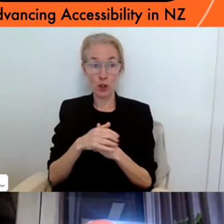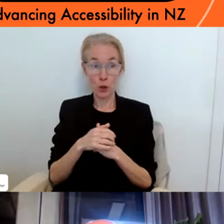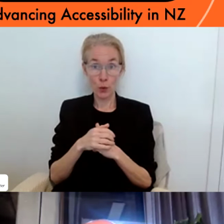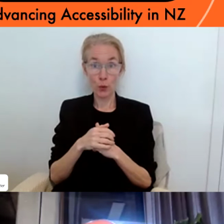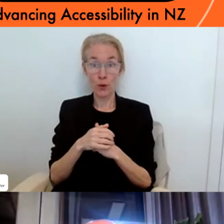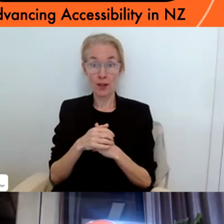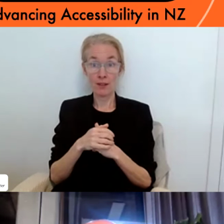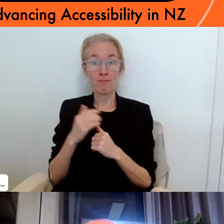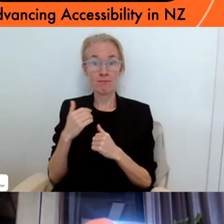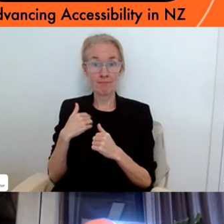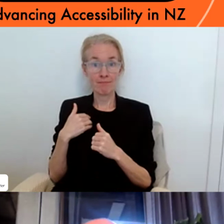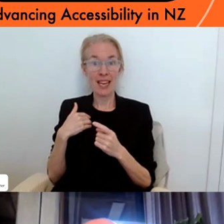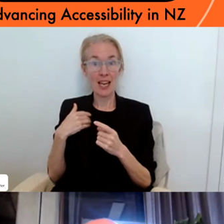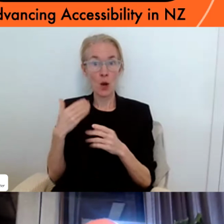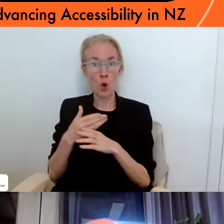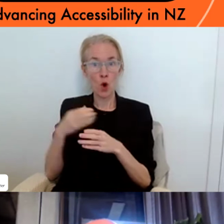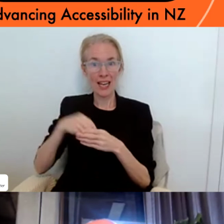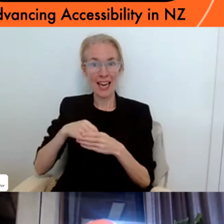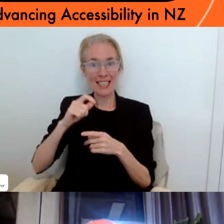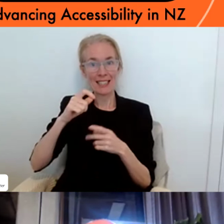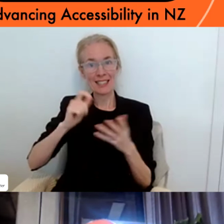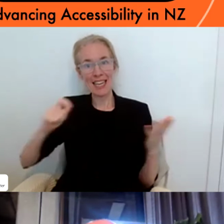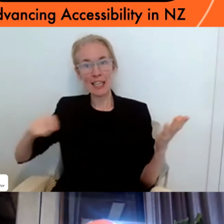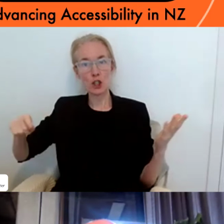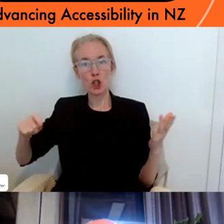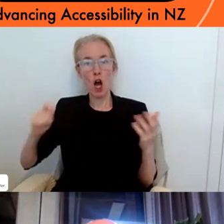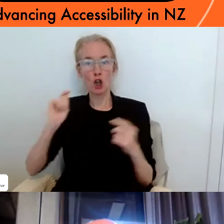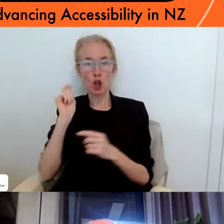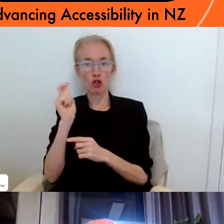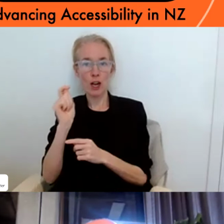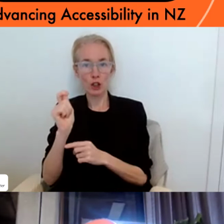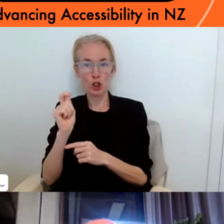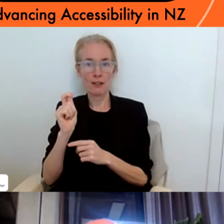with Signature Construction for 18 years. Started as a designer